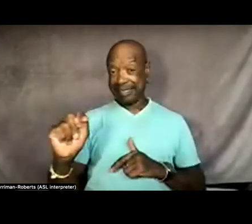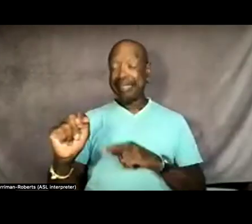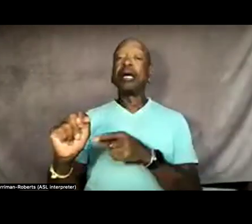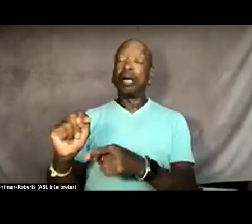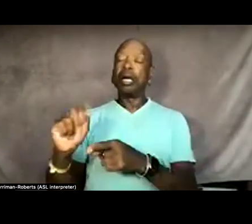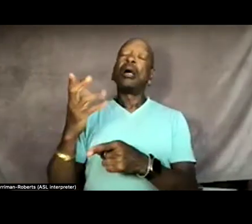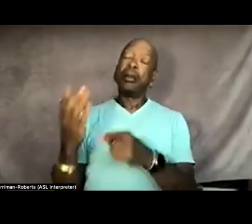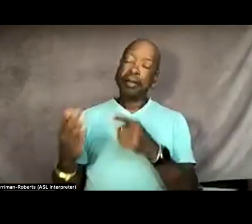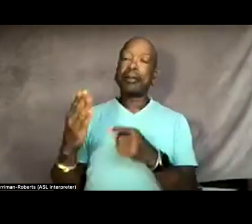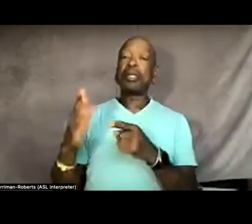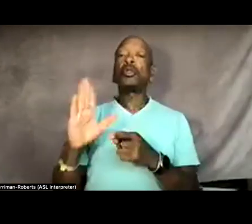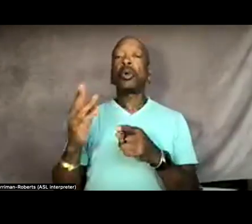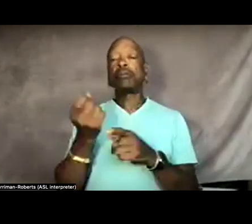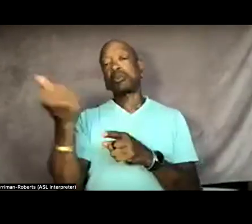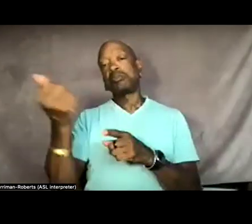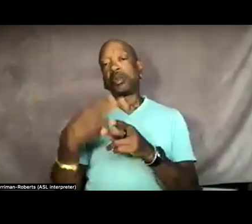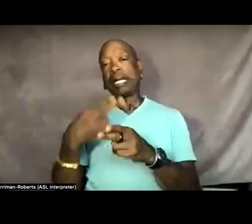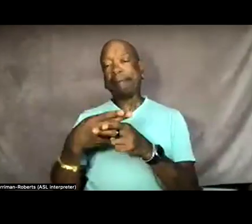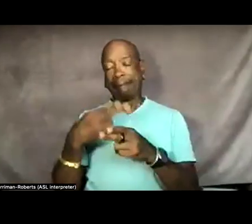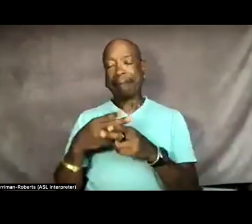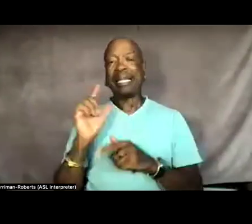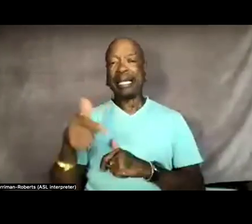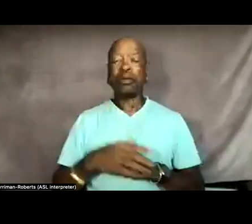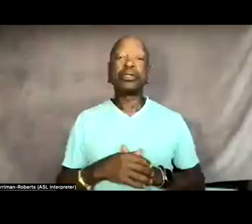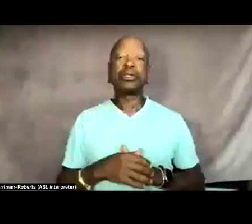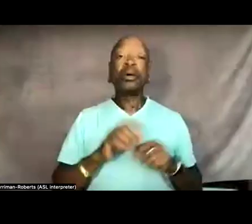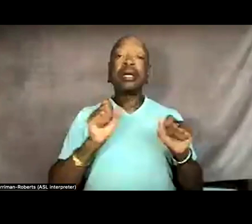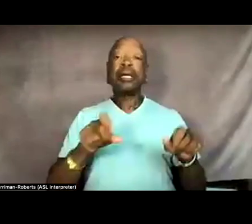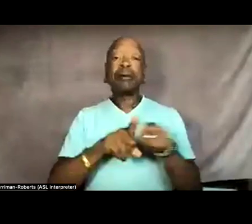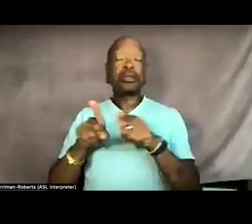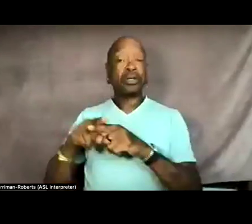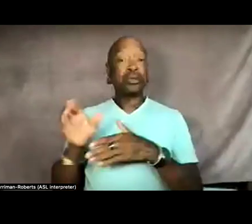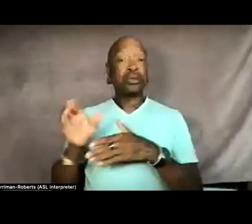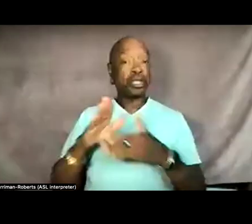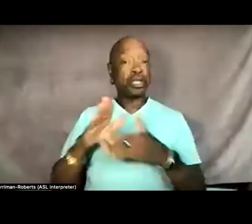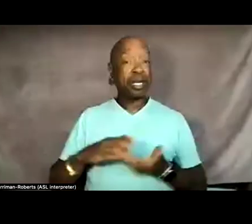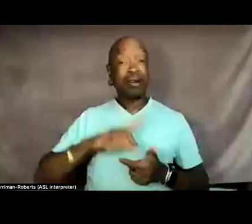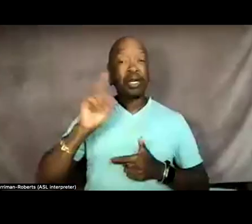that's a concern you can also share a question via of the Q&A function either anonymously or